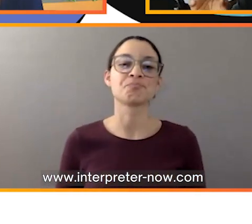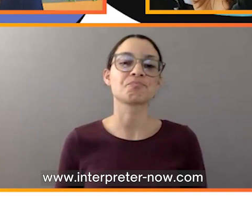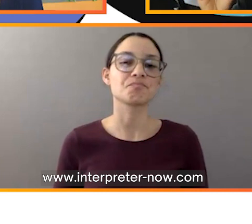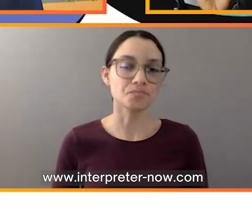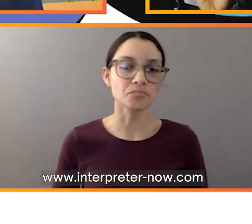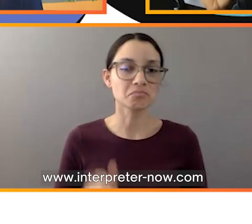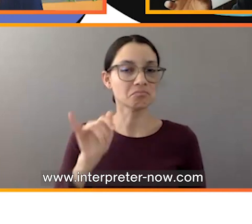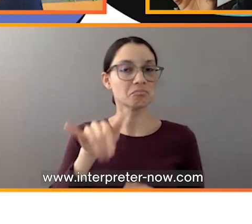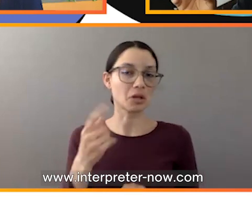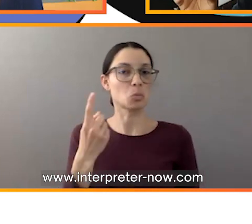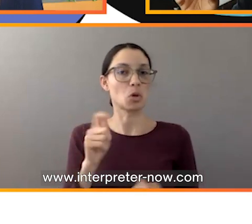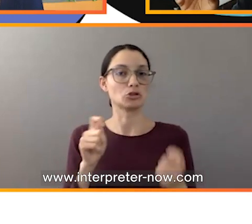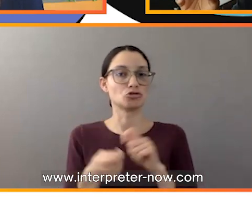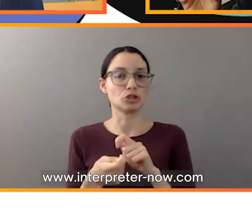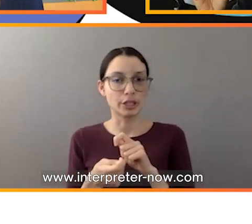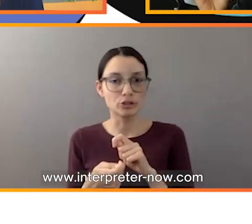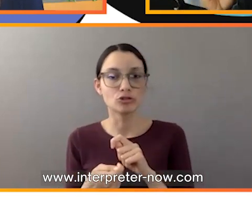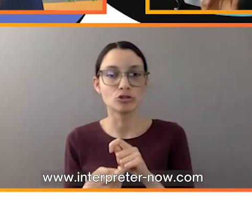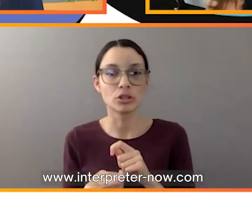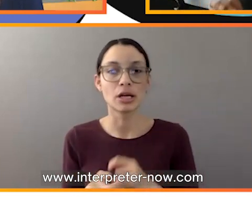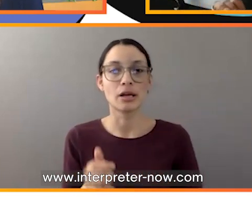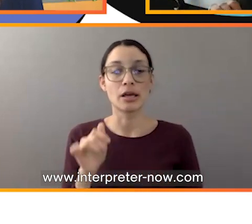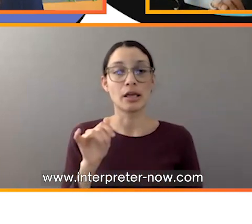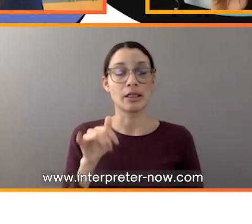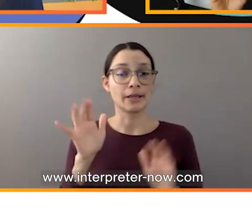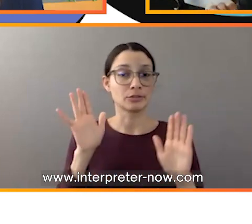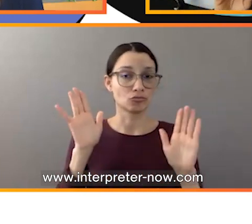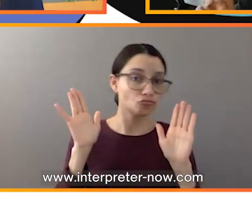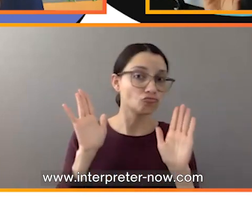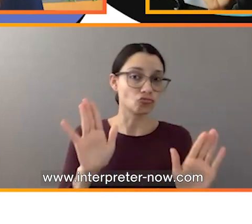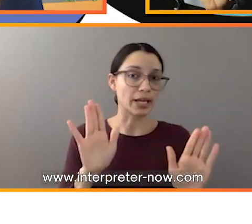led by Black men, which shouldn't be the case, there should be more Black women.